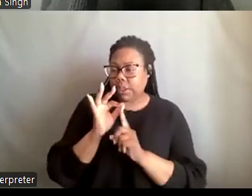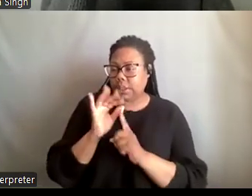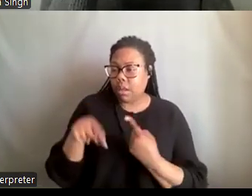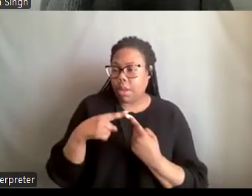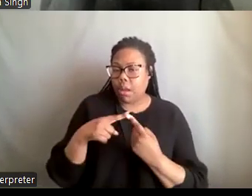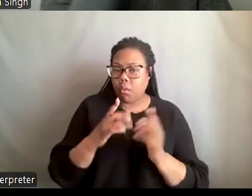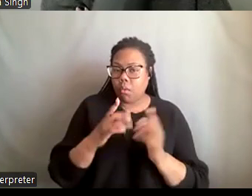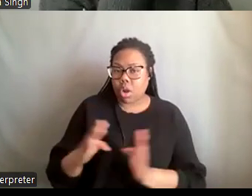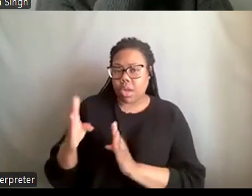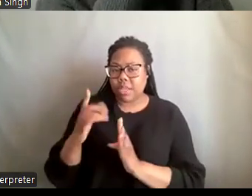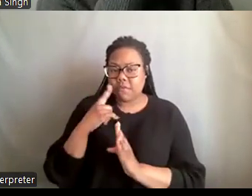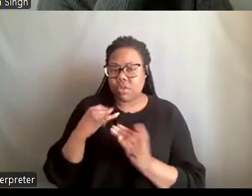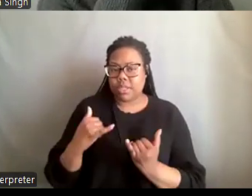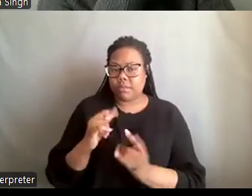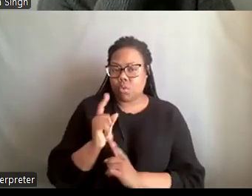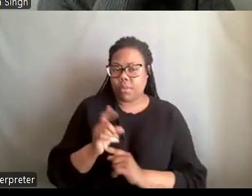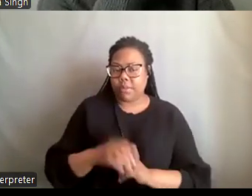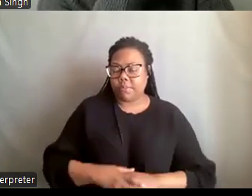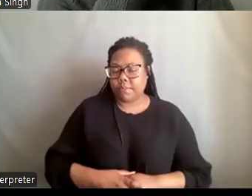unique about community organizing in this moment?